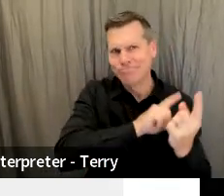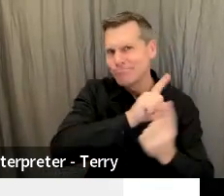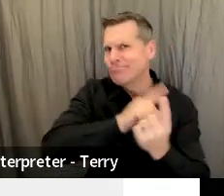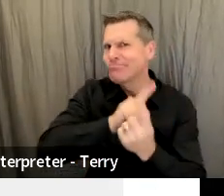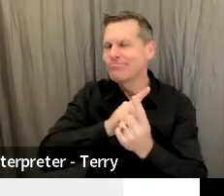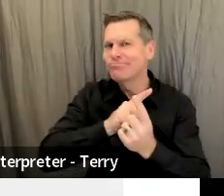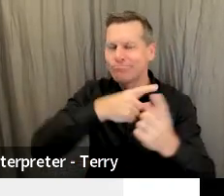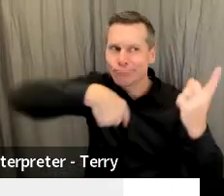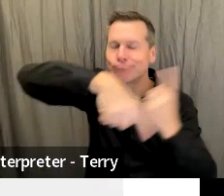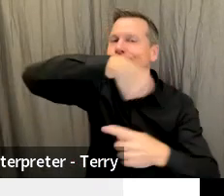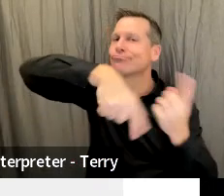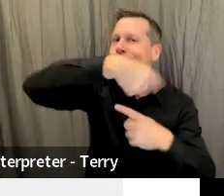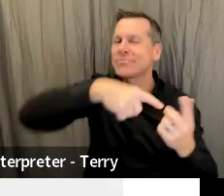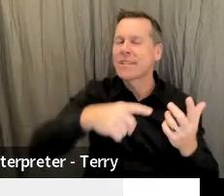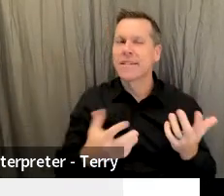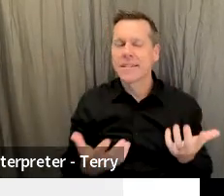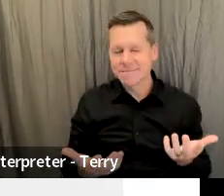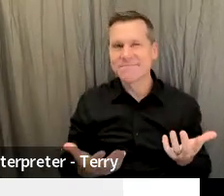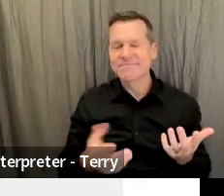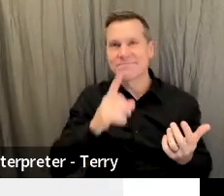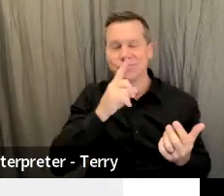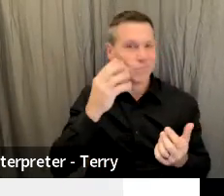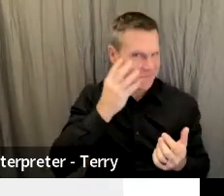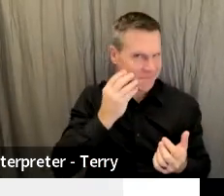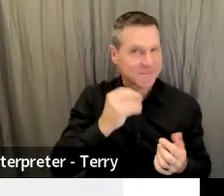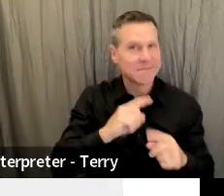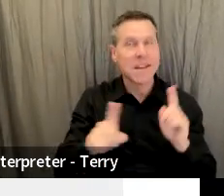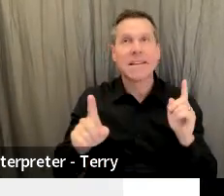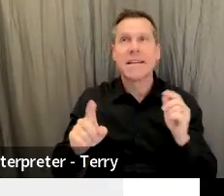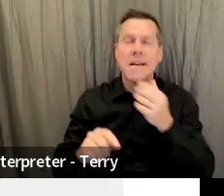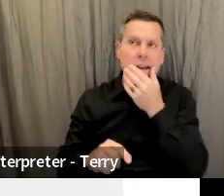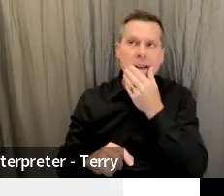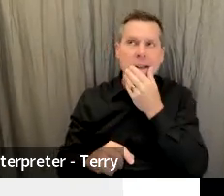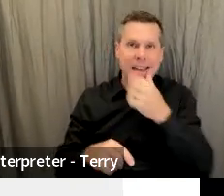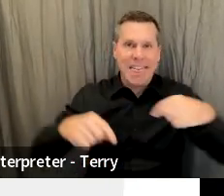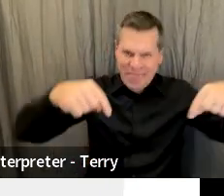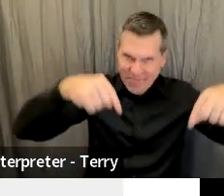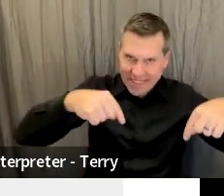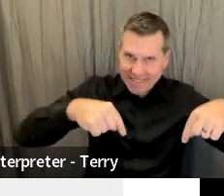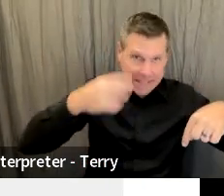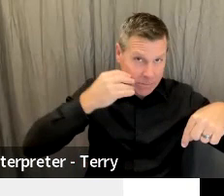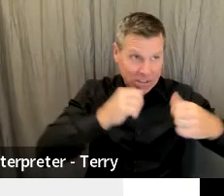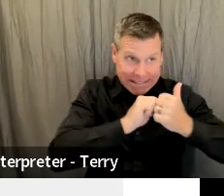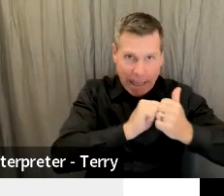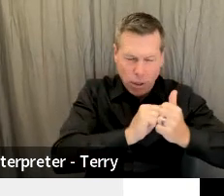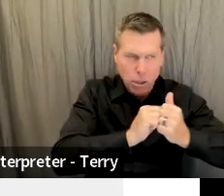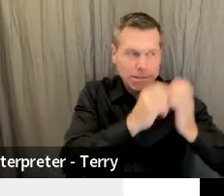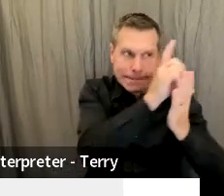in different projects, in different capacities, we had never done anything like this before. And so